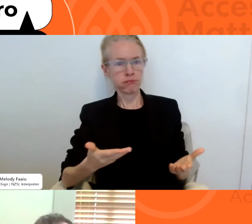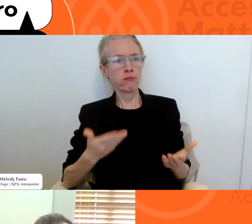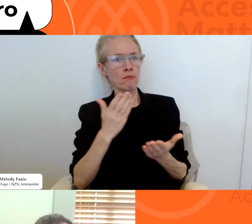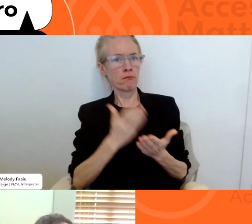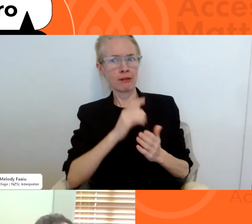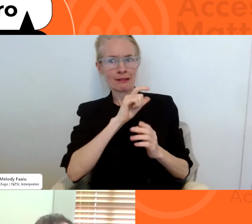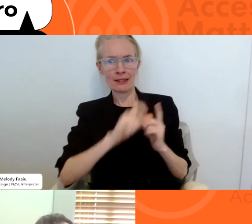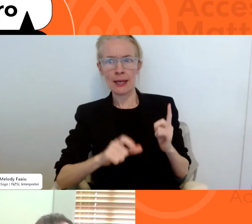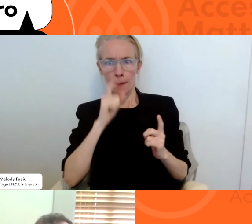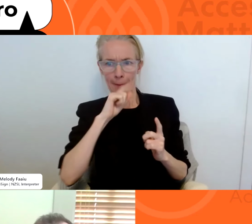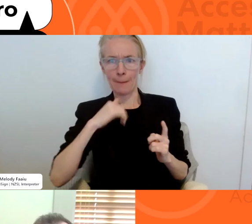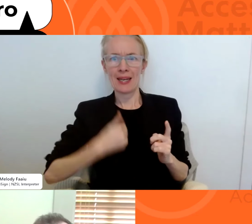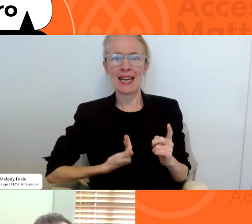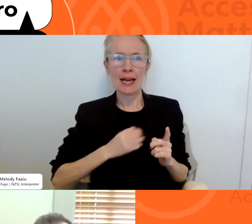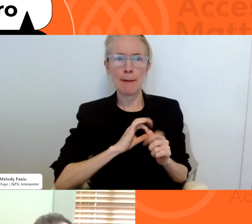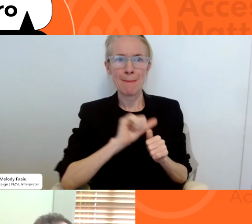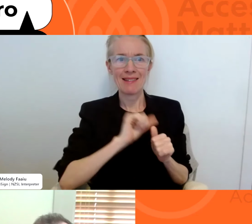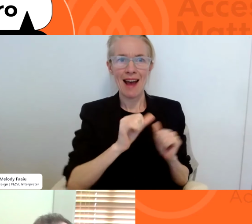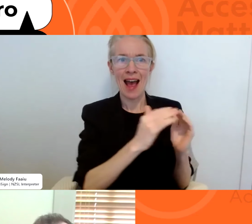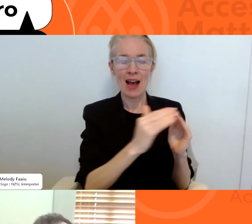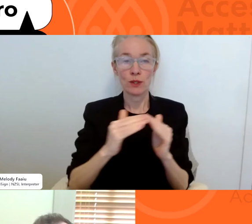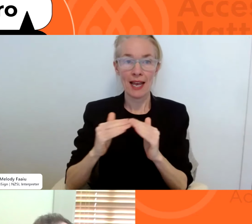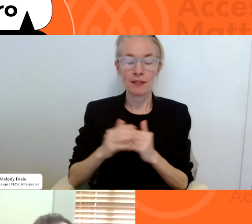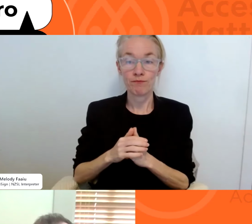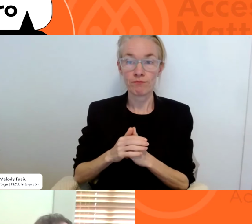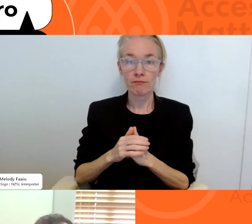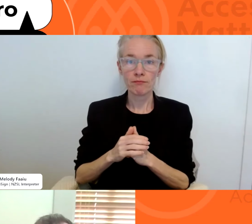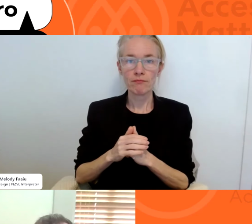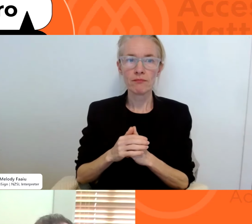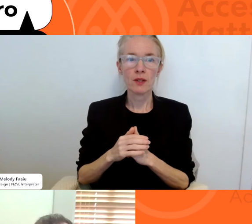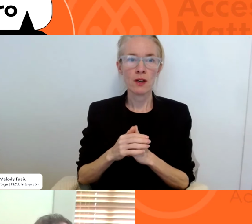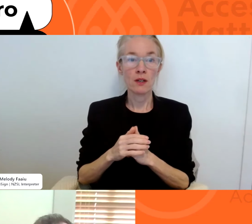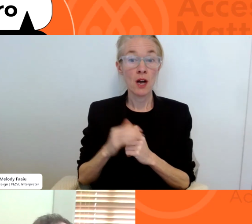people know, and even some of those that do know don't appreciate,